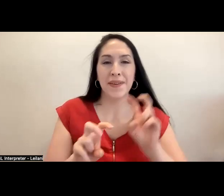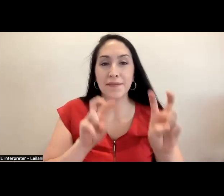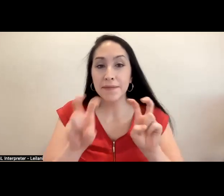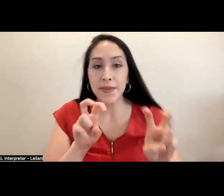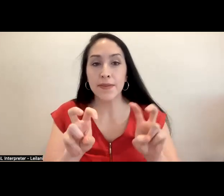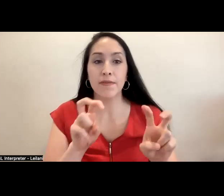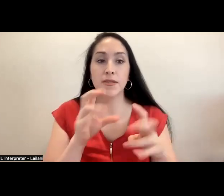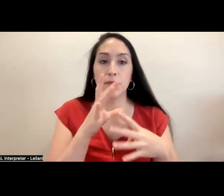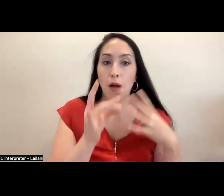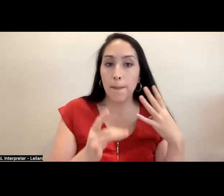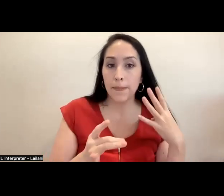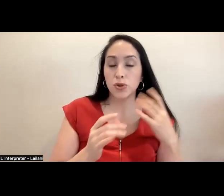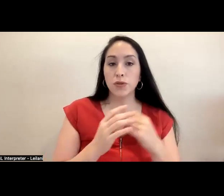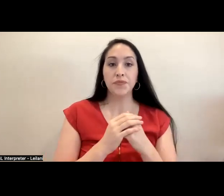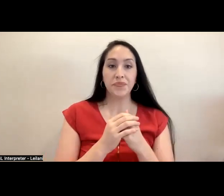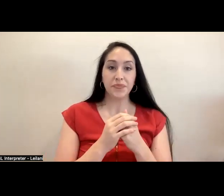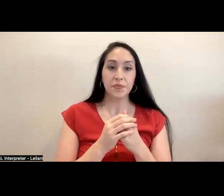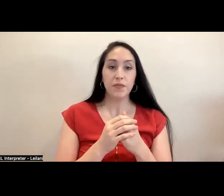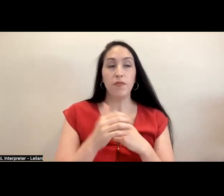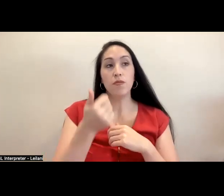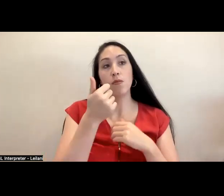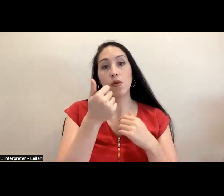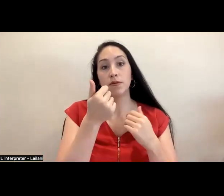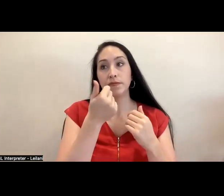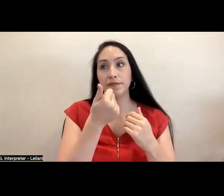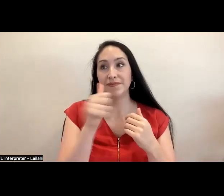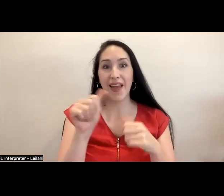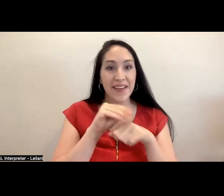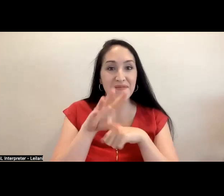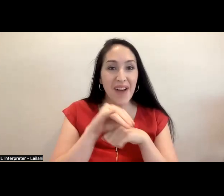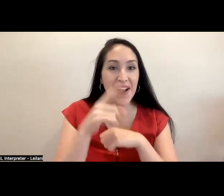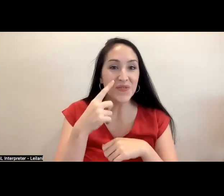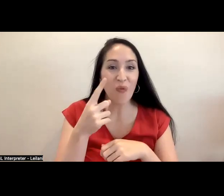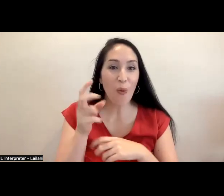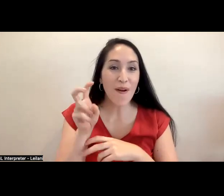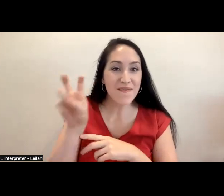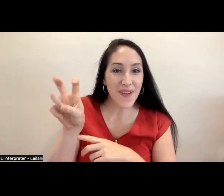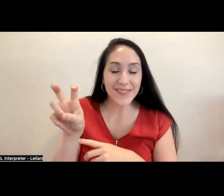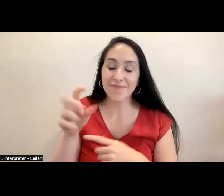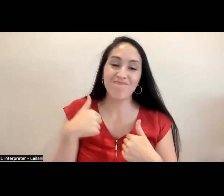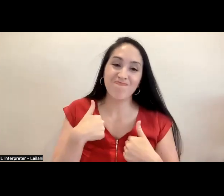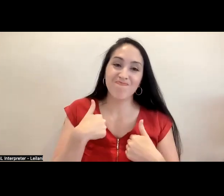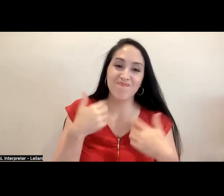Do you have any advice on how I should best? 11:45:53 Fortunately I can't. So high, level.